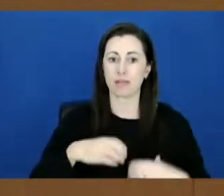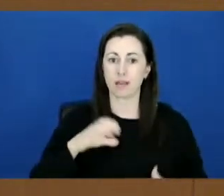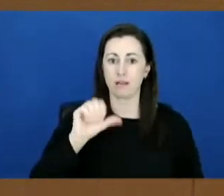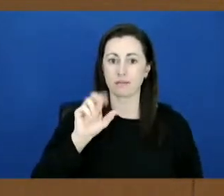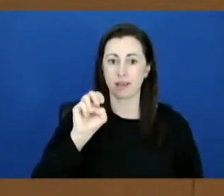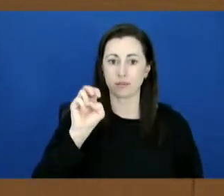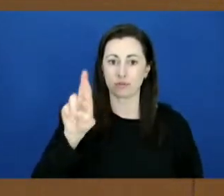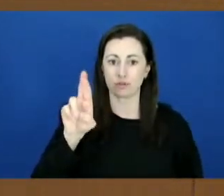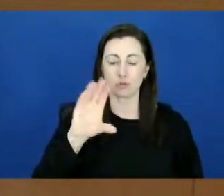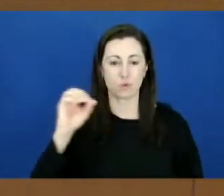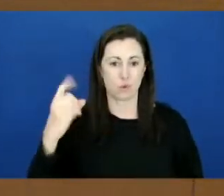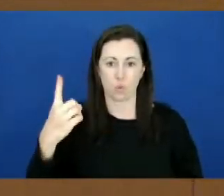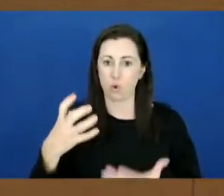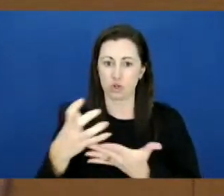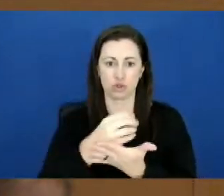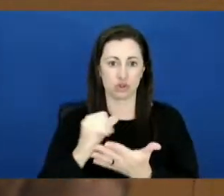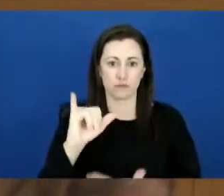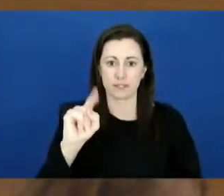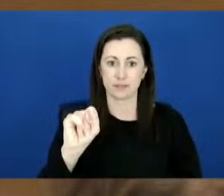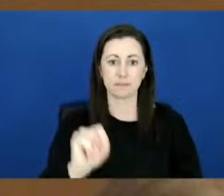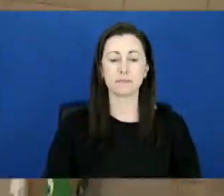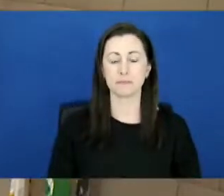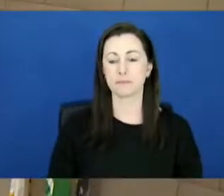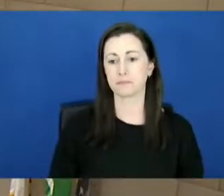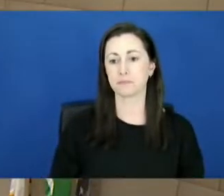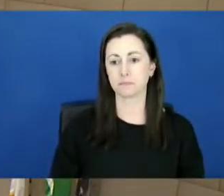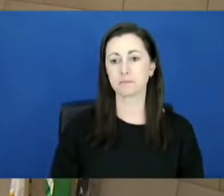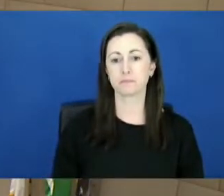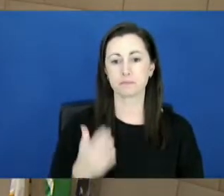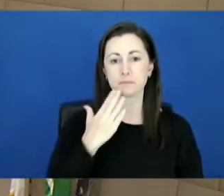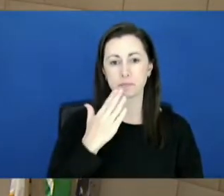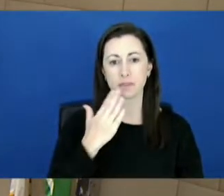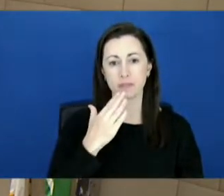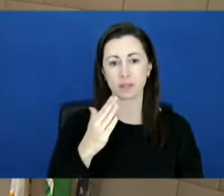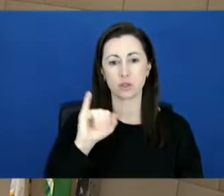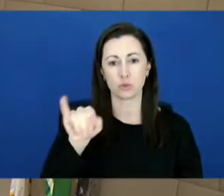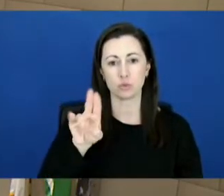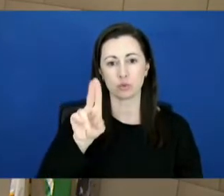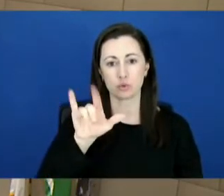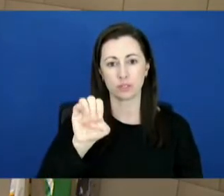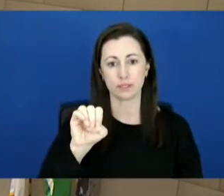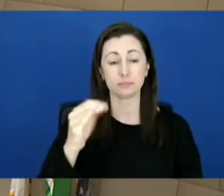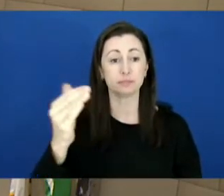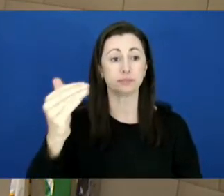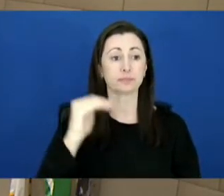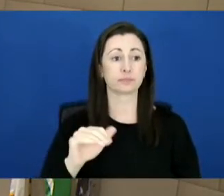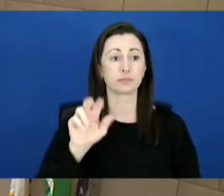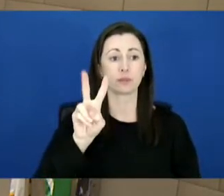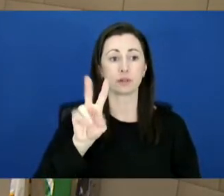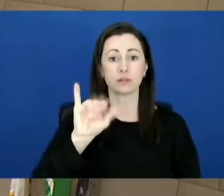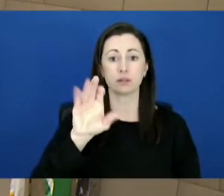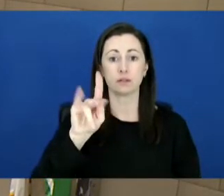AND FINALLY, REMEMBER ANYONE